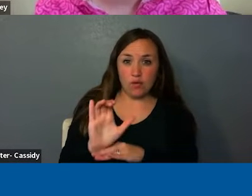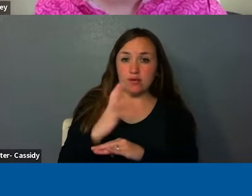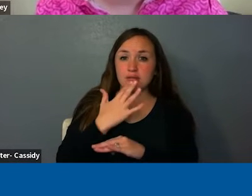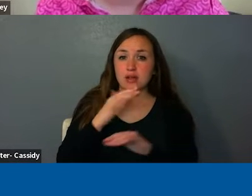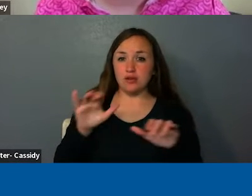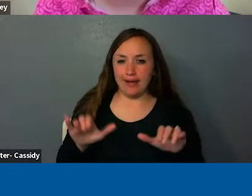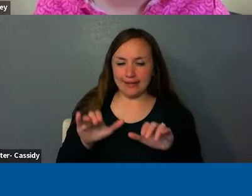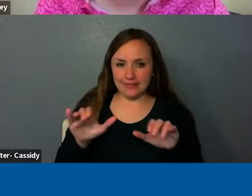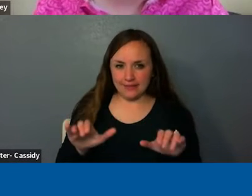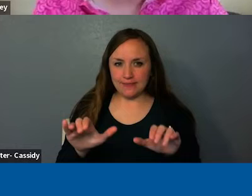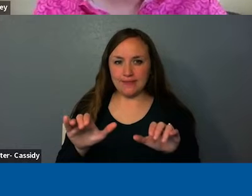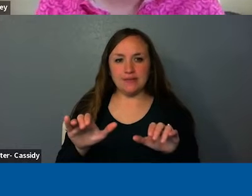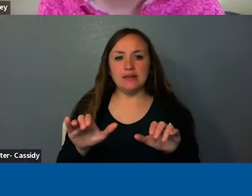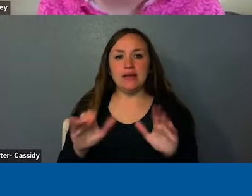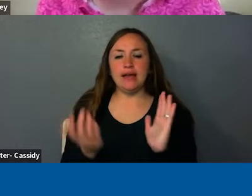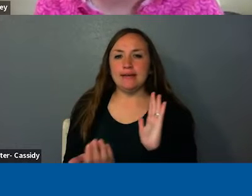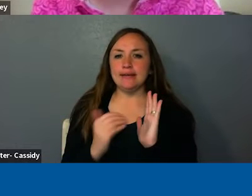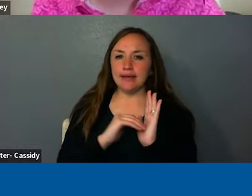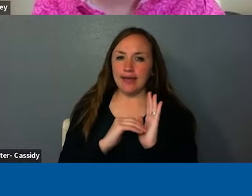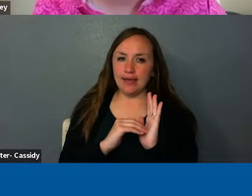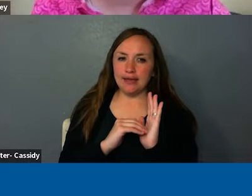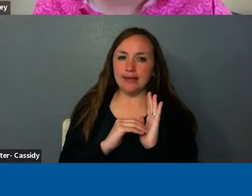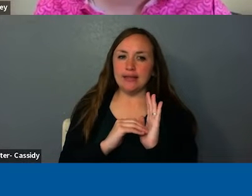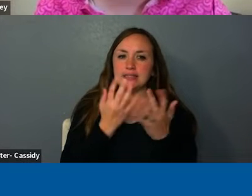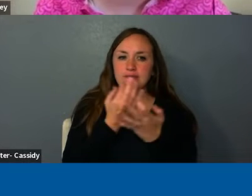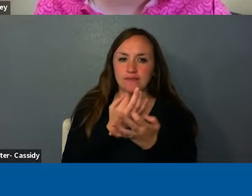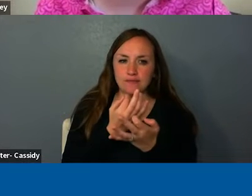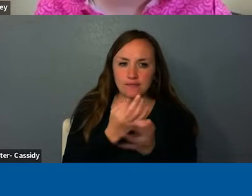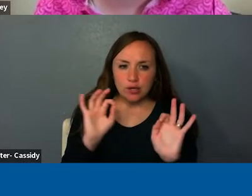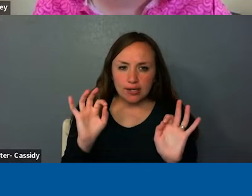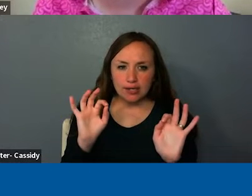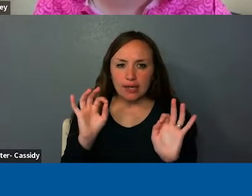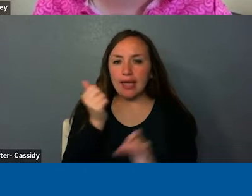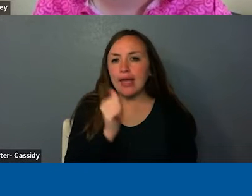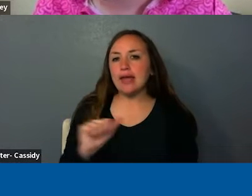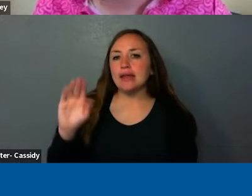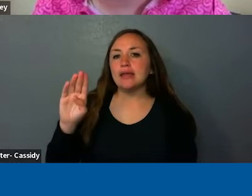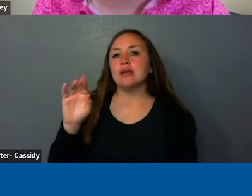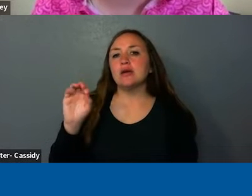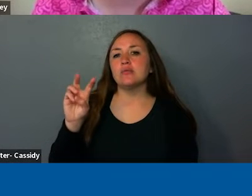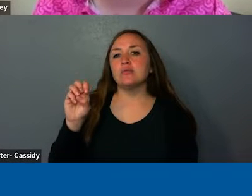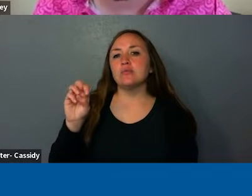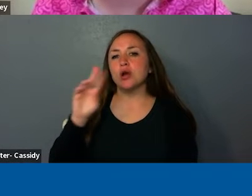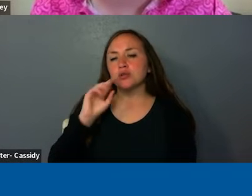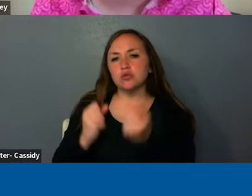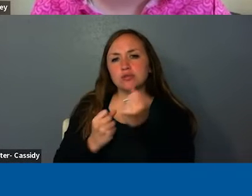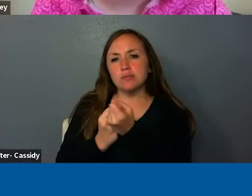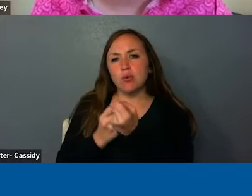and you'll note that that, again, is vendor prefix free. So that is any browser that supports the upcoming standard.